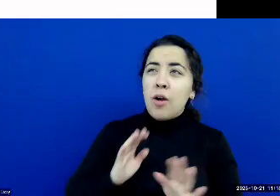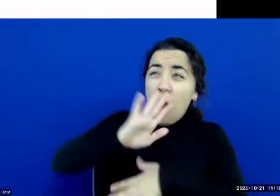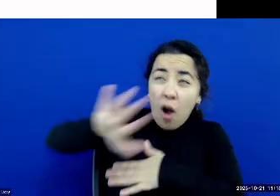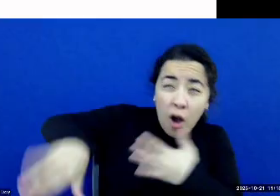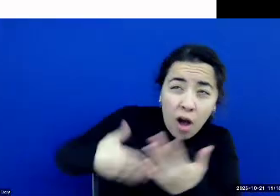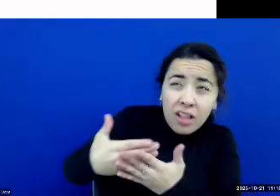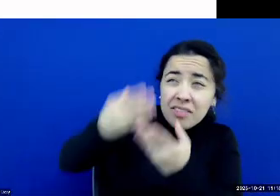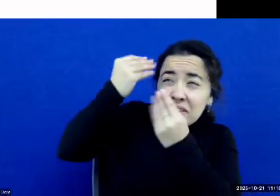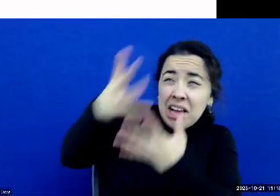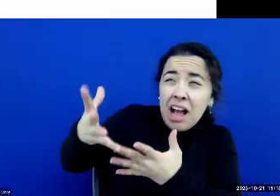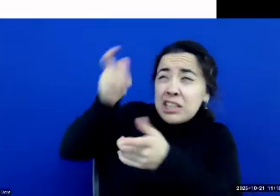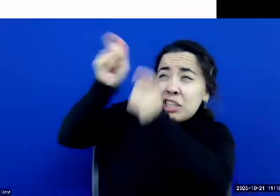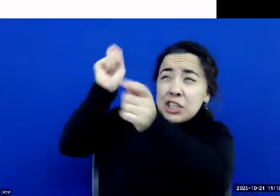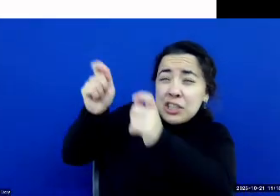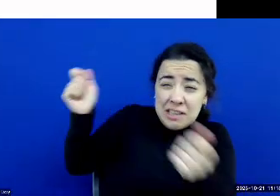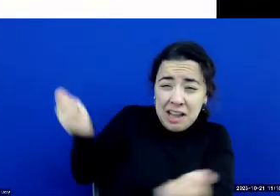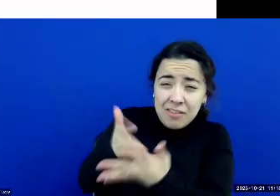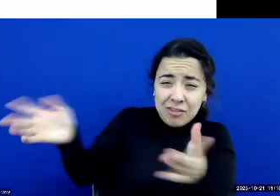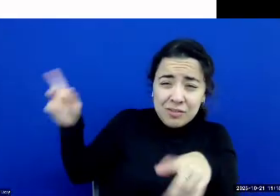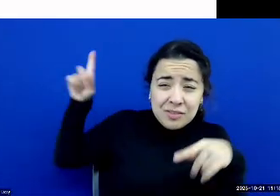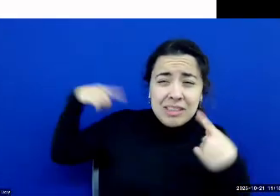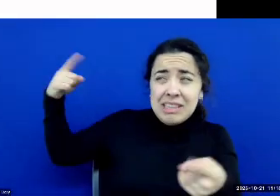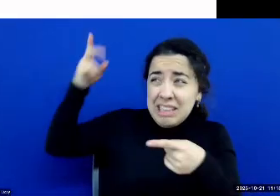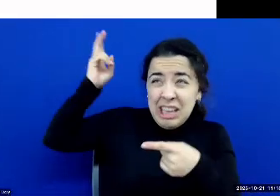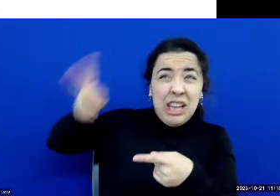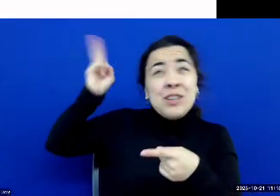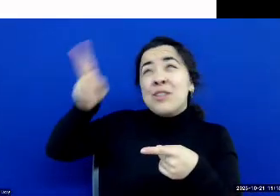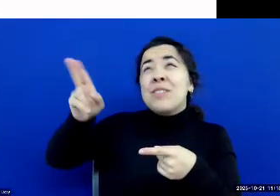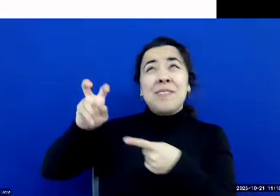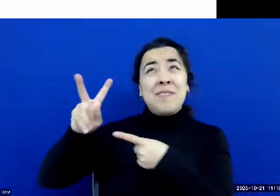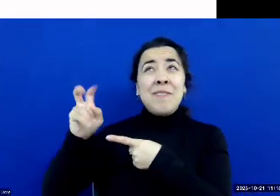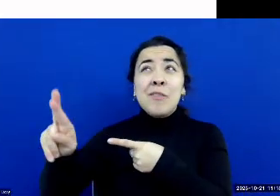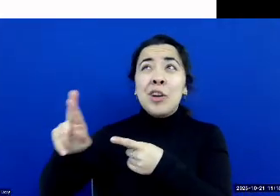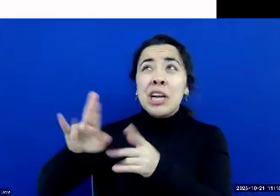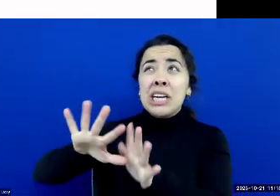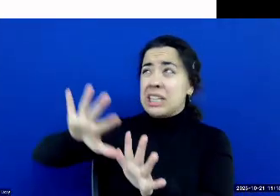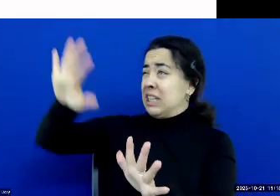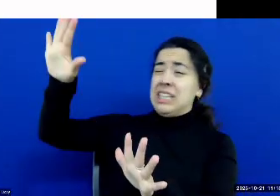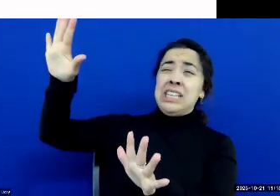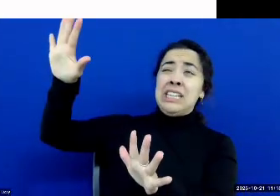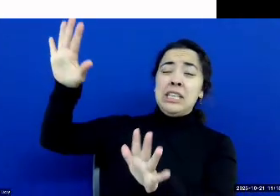Kathleen DeForest: to all of the content I ever created in the history of ever.